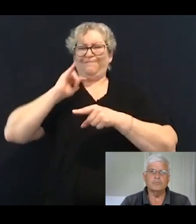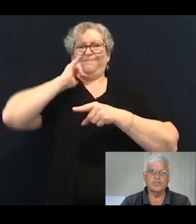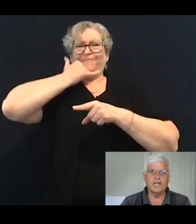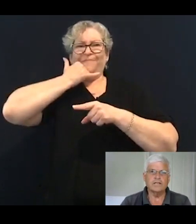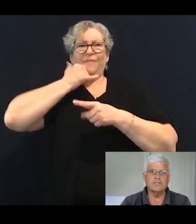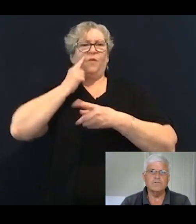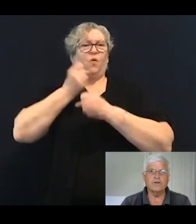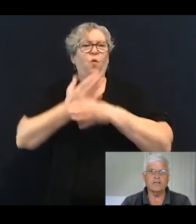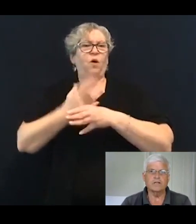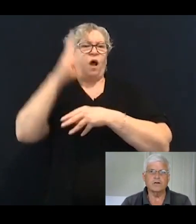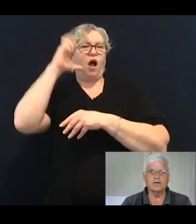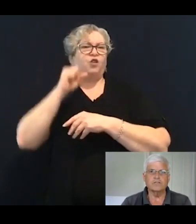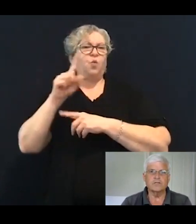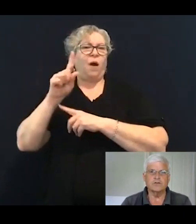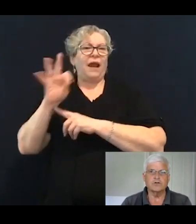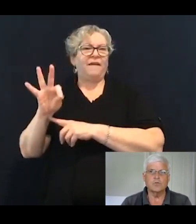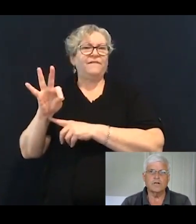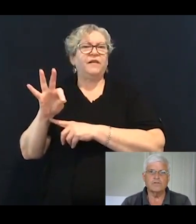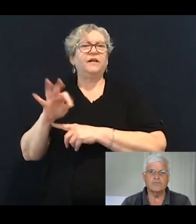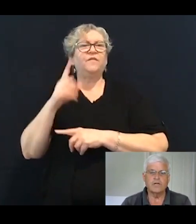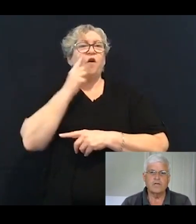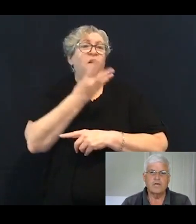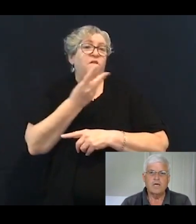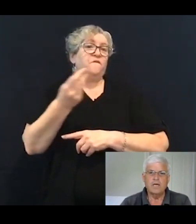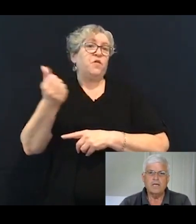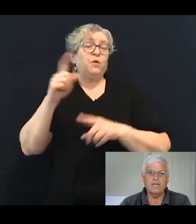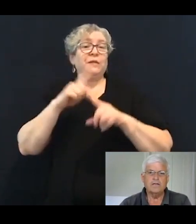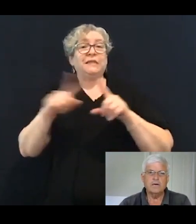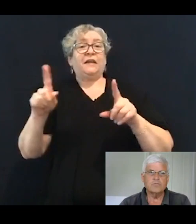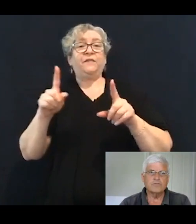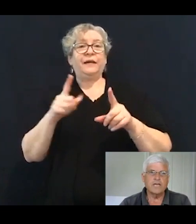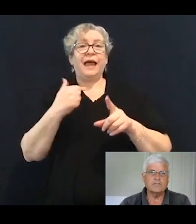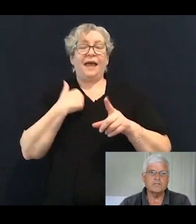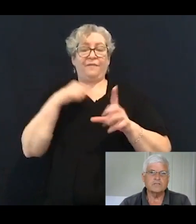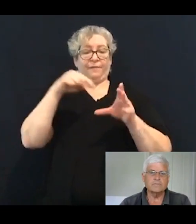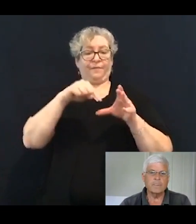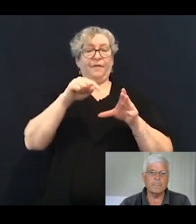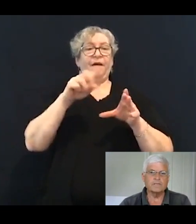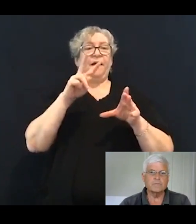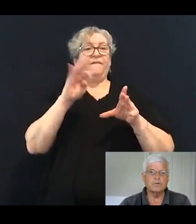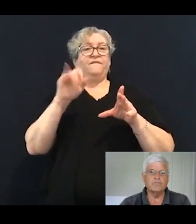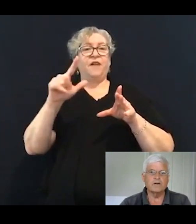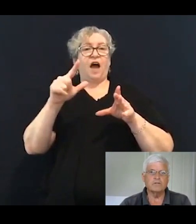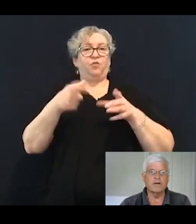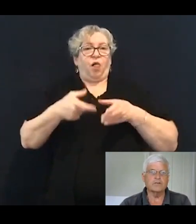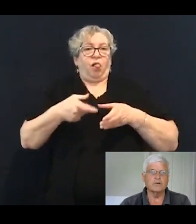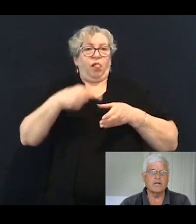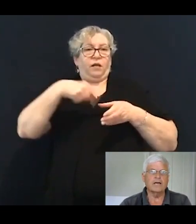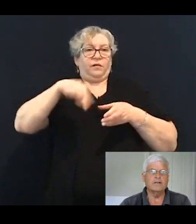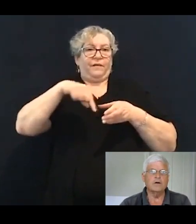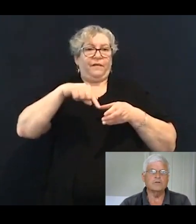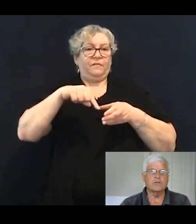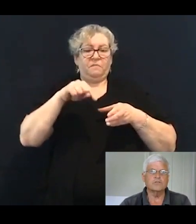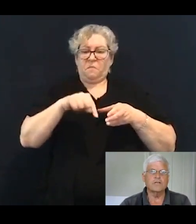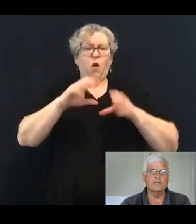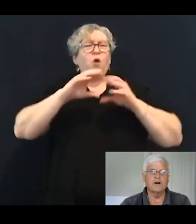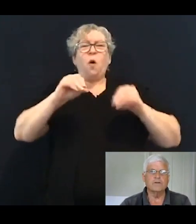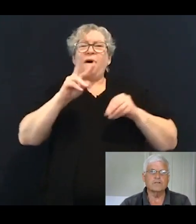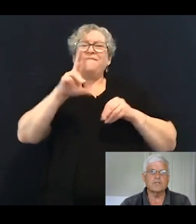causes Usher 1F? In a number of cases, a simple viral vector, adeno-associated virus, can be used